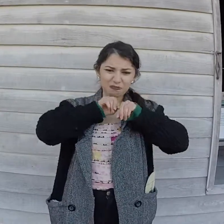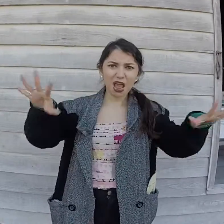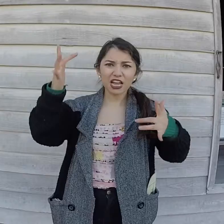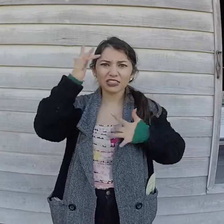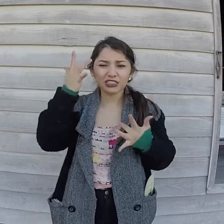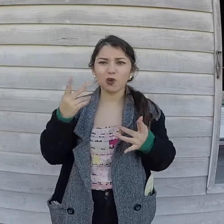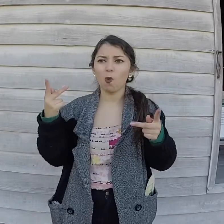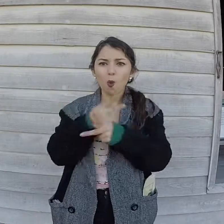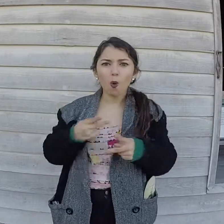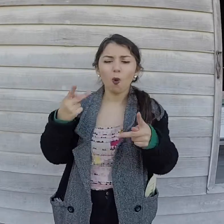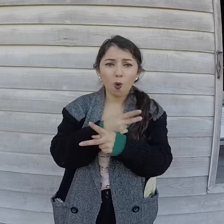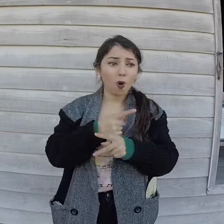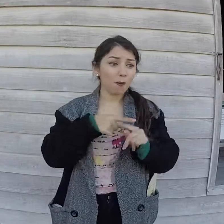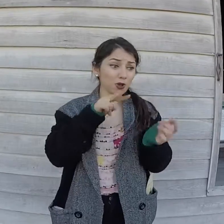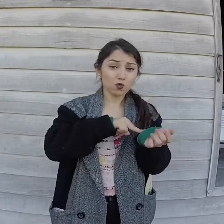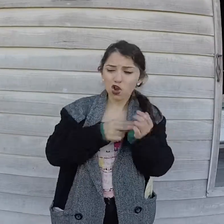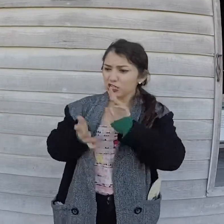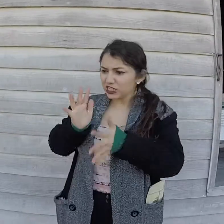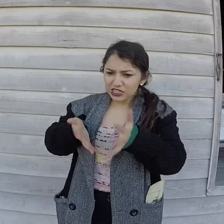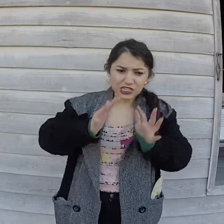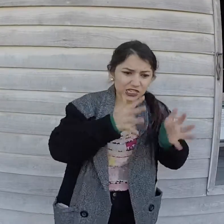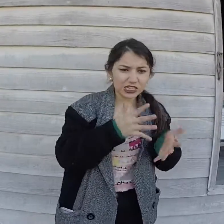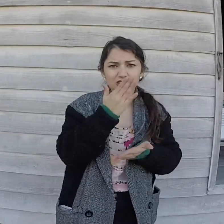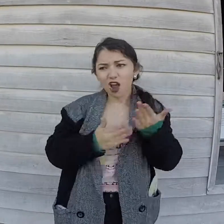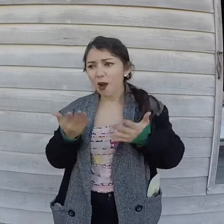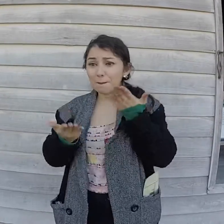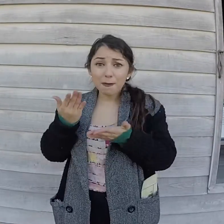which easily spread the disease like wildfire making it worse and worse The nurses continue to take care all of them